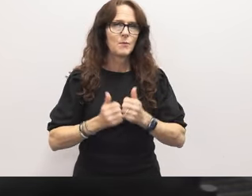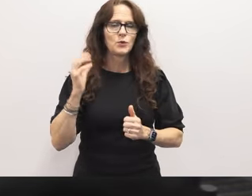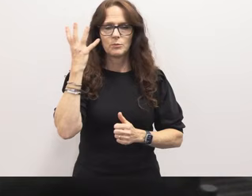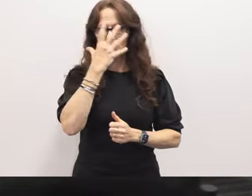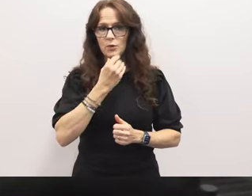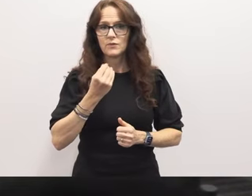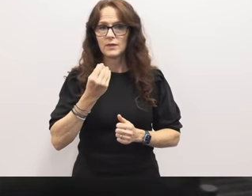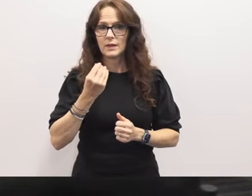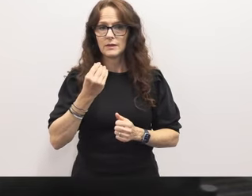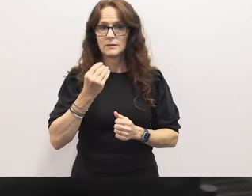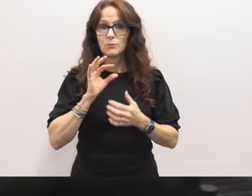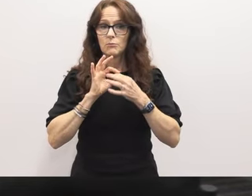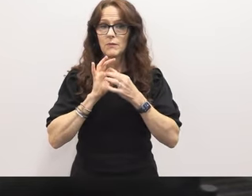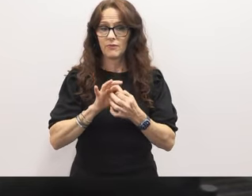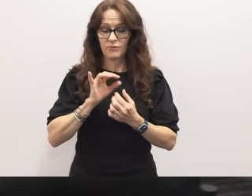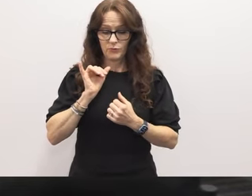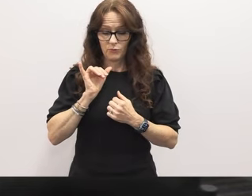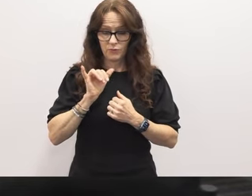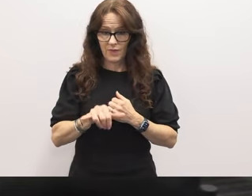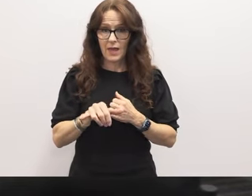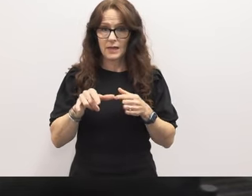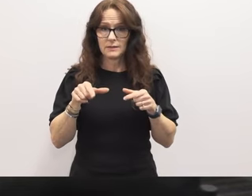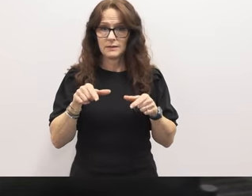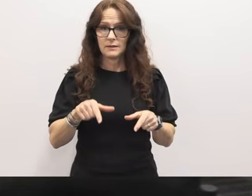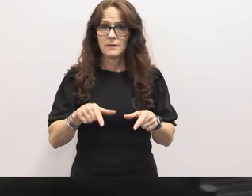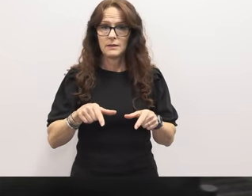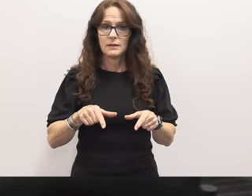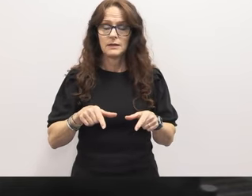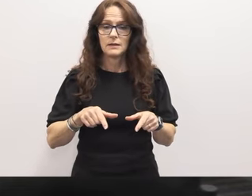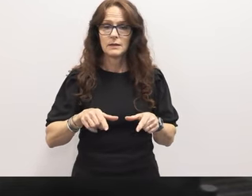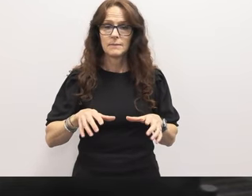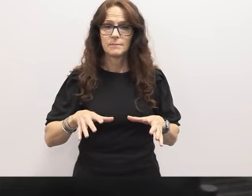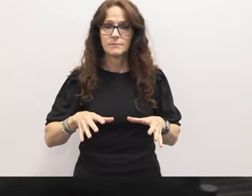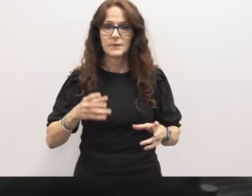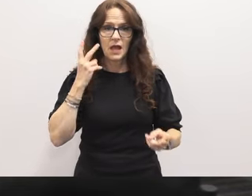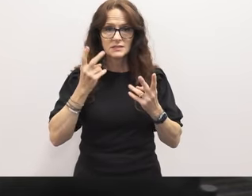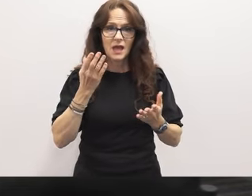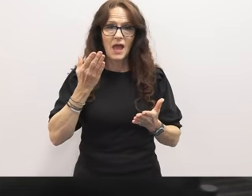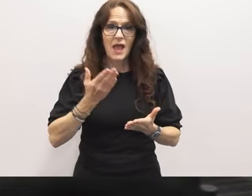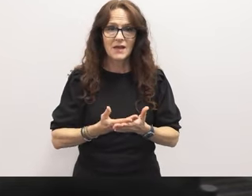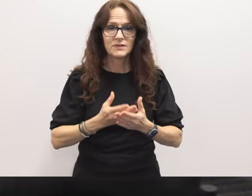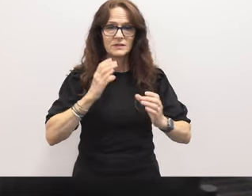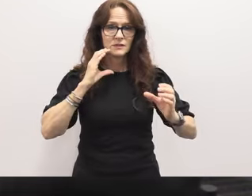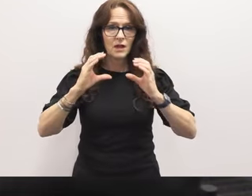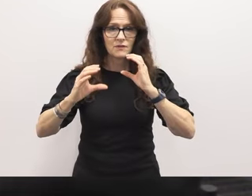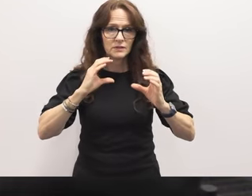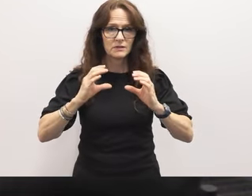again, I saw evidence of these conversations that we had on Friday afternoons